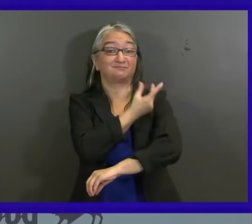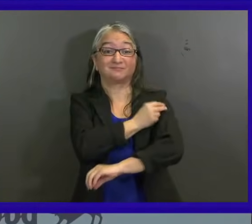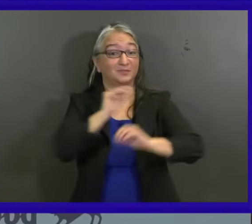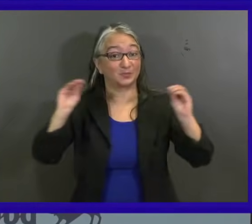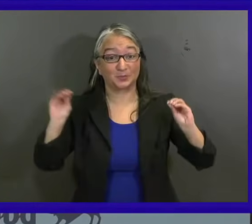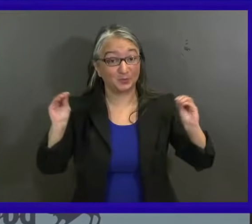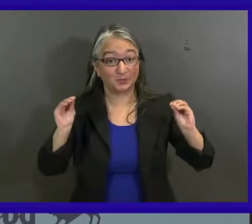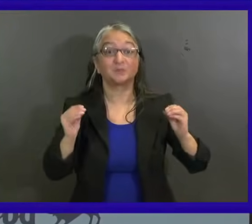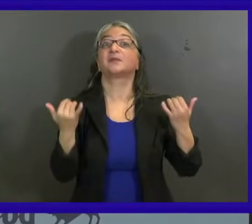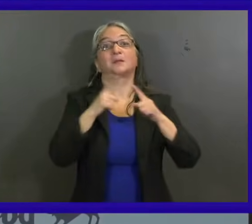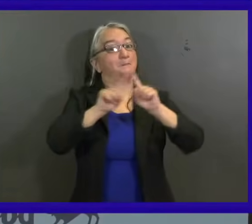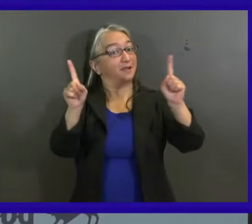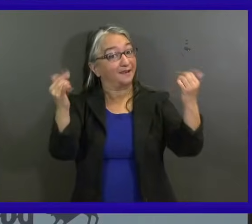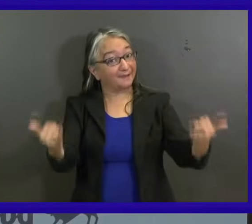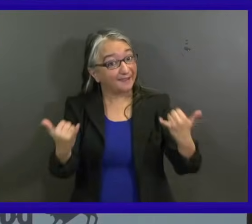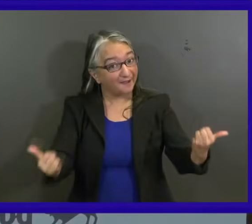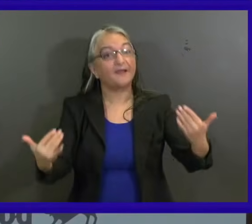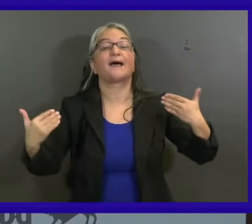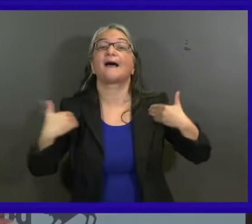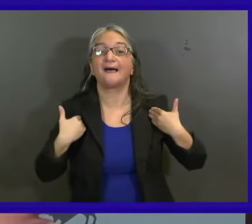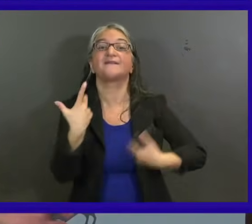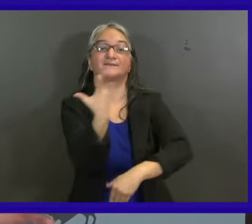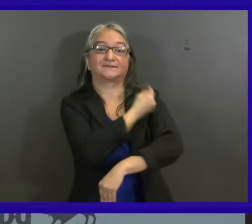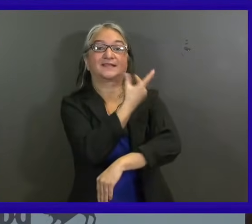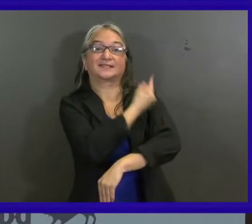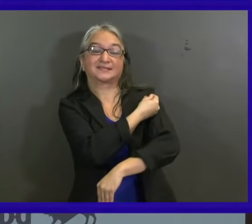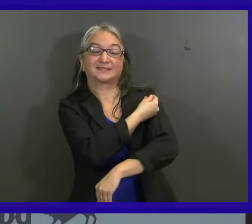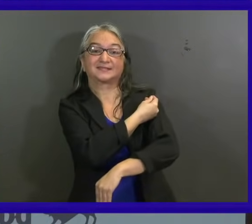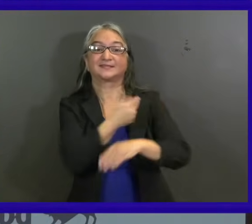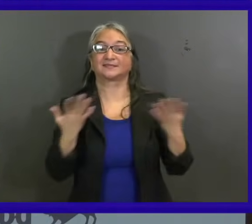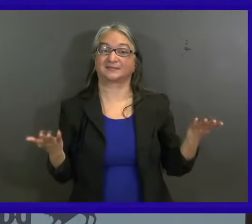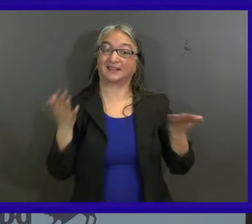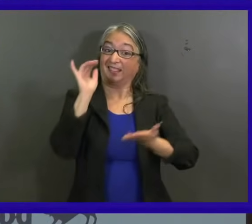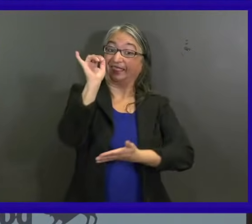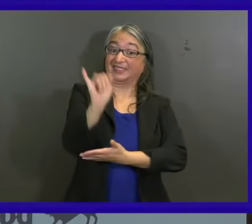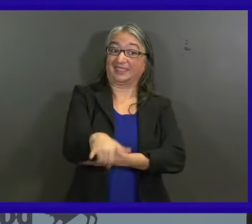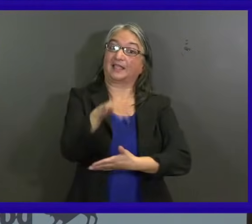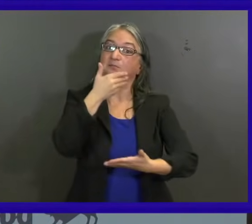are circulating is to be vaccinated we know now that six months from that second dose